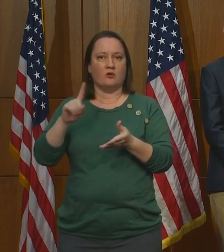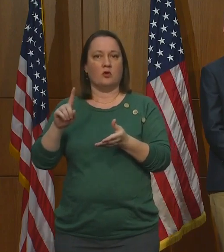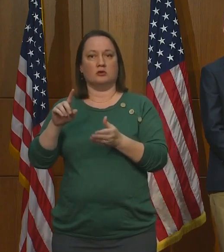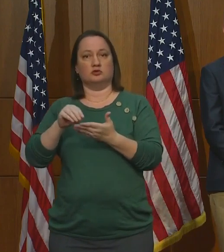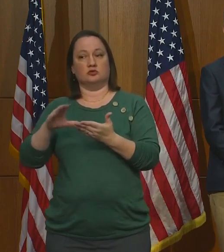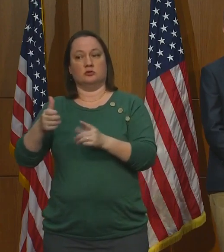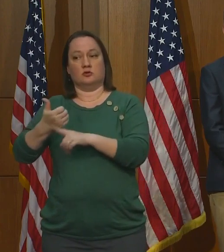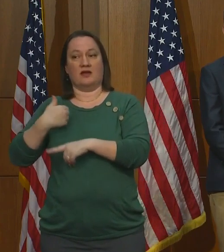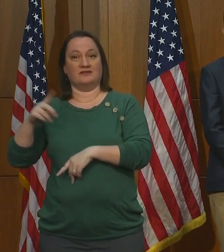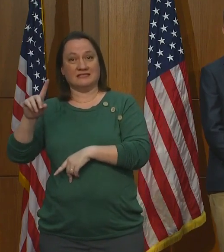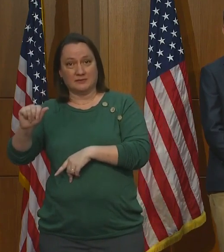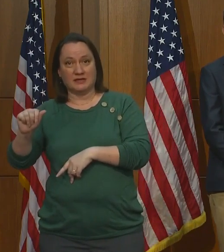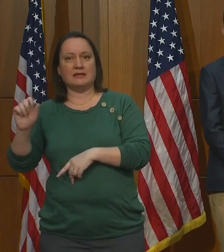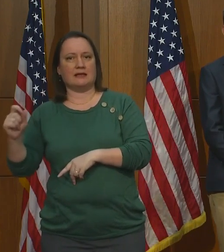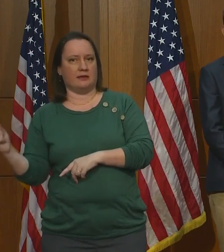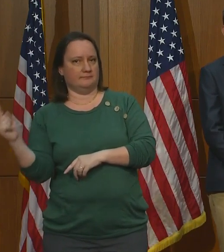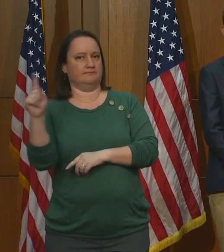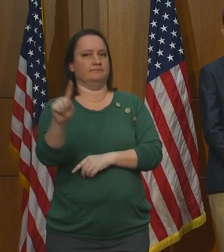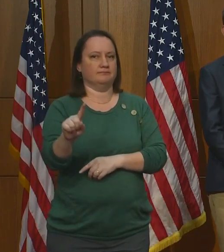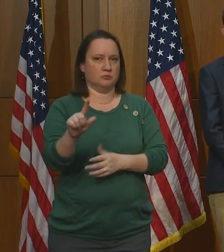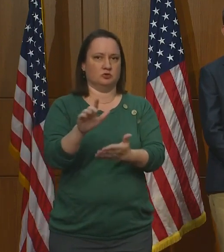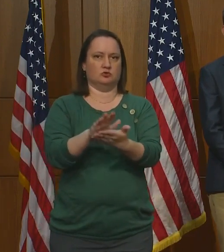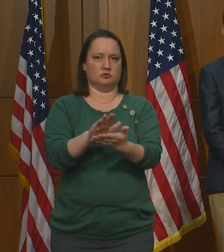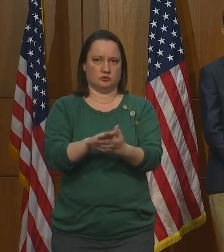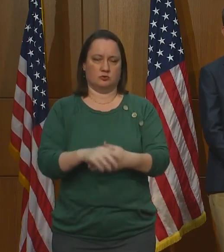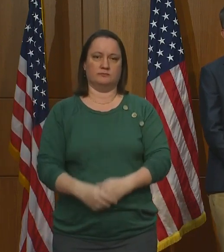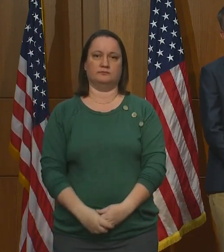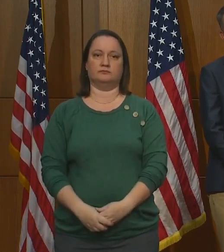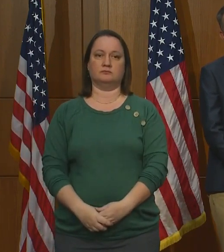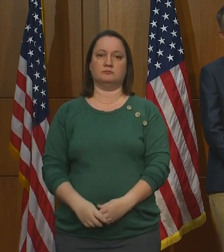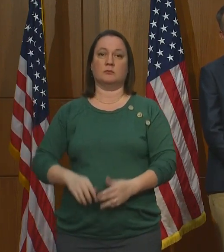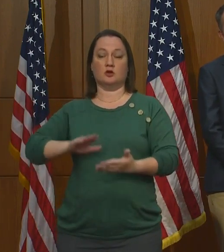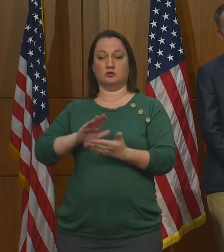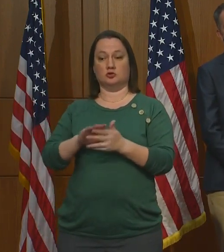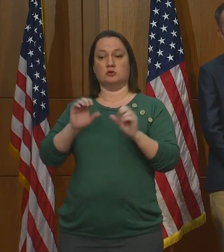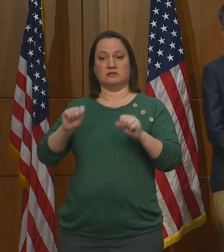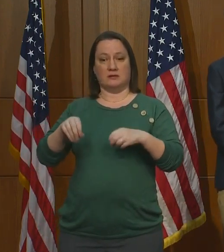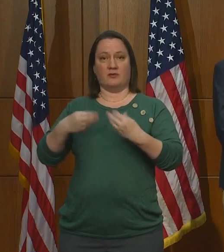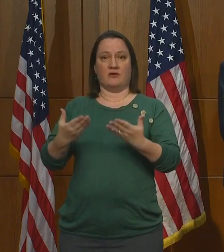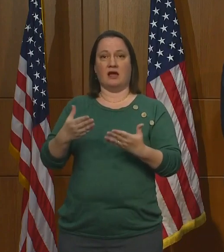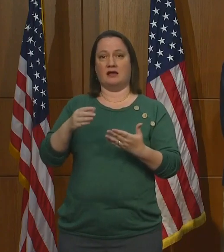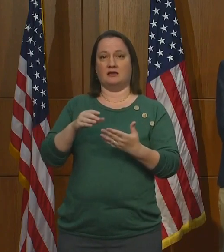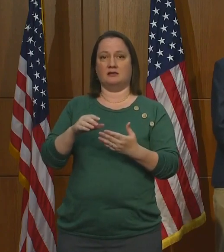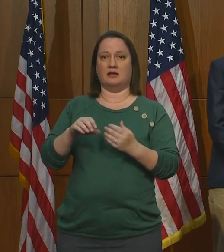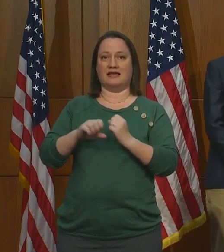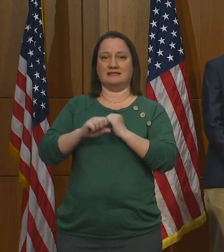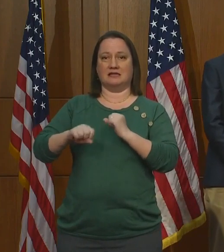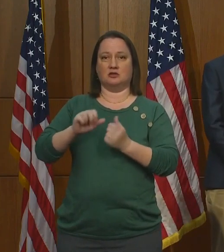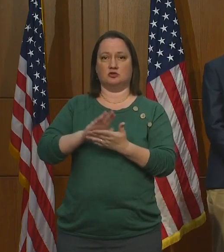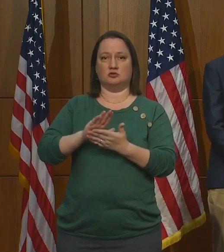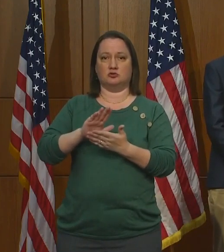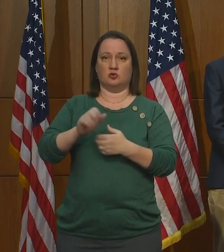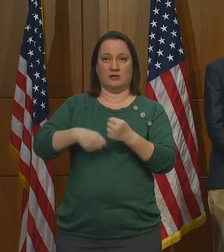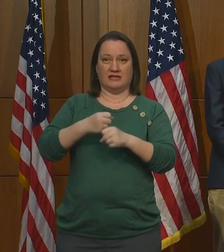BE MADE FOR SCHOOLS TO OFFER IN PERSON INSTRUCTION FOR STUDENTS WITH DISABILITIES. SCHOOLS MAY.